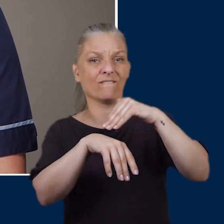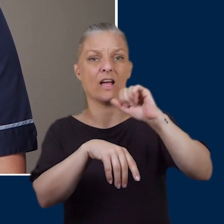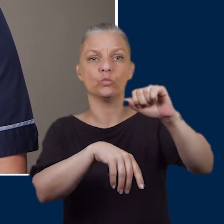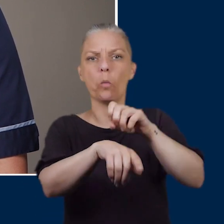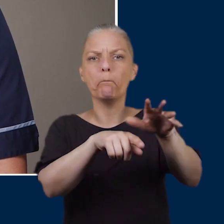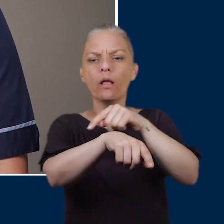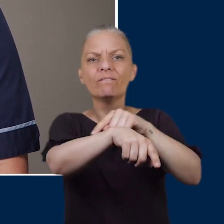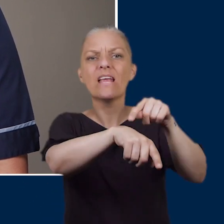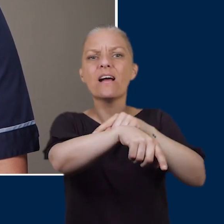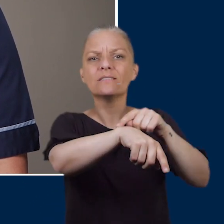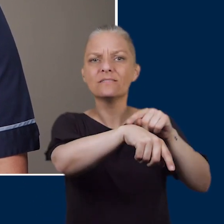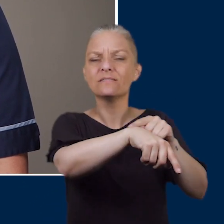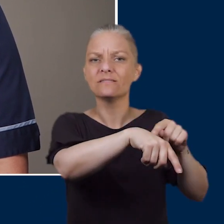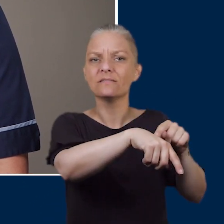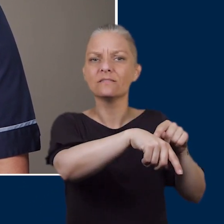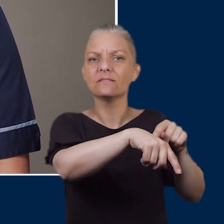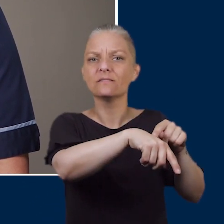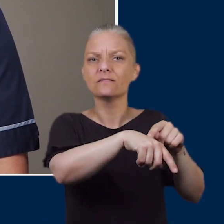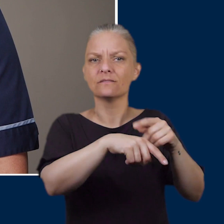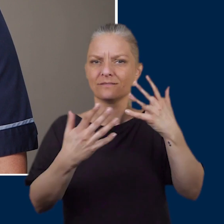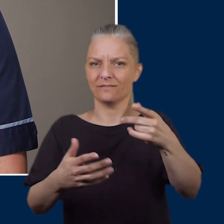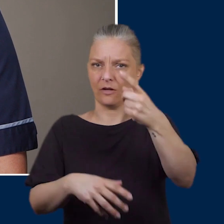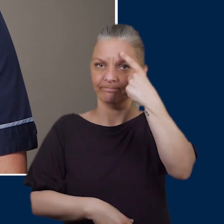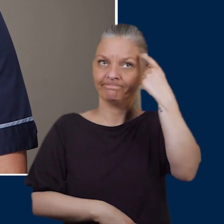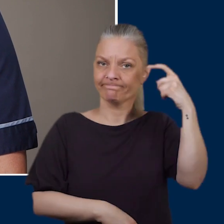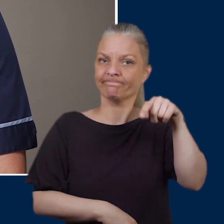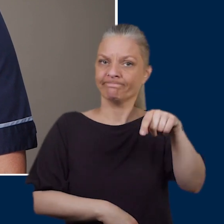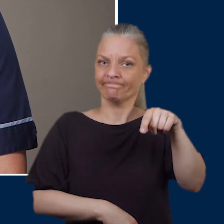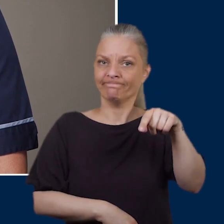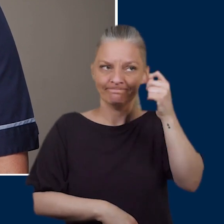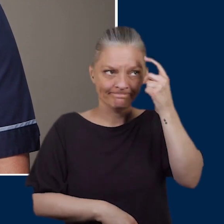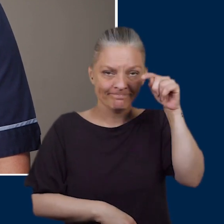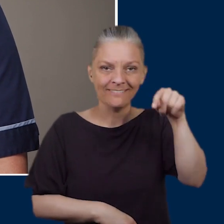affect your blood vessels and you'll understand now how important it is to have these measured